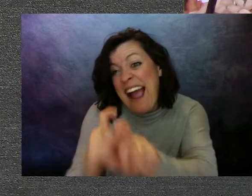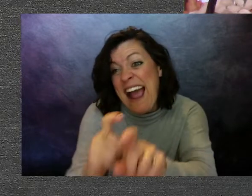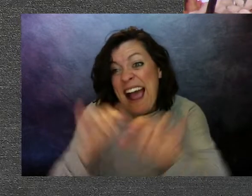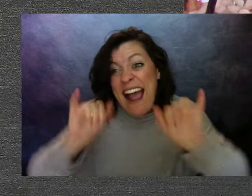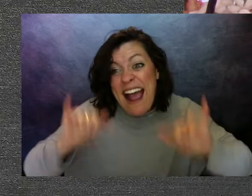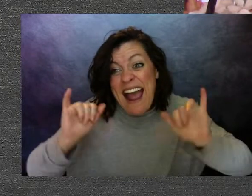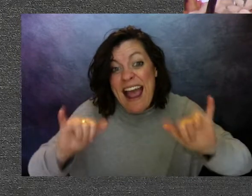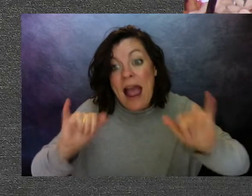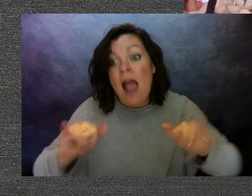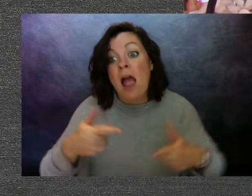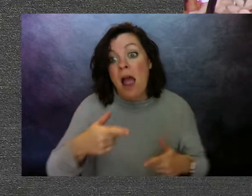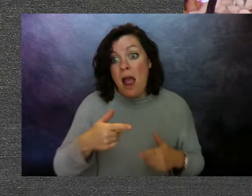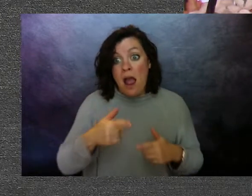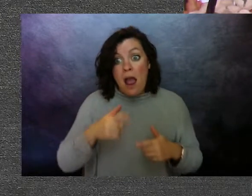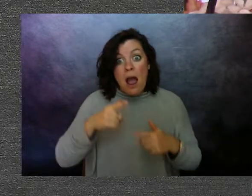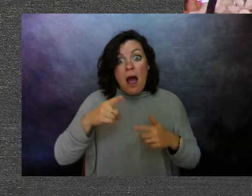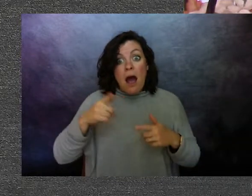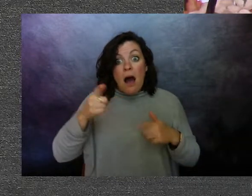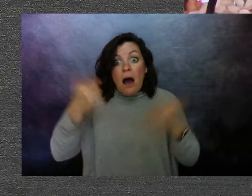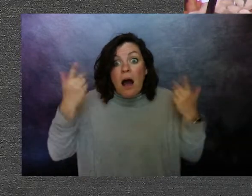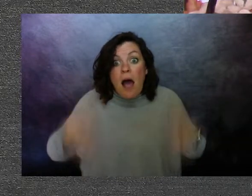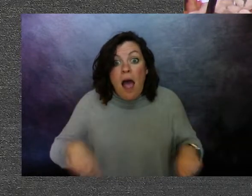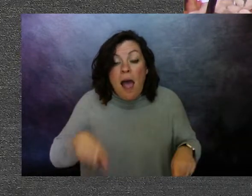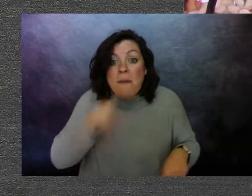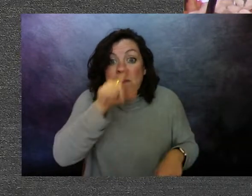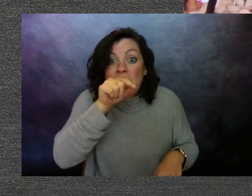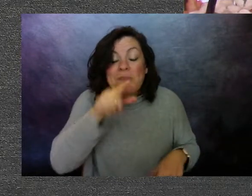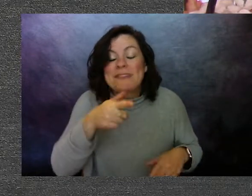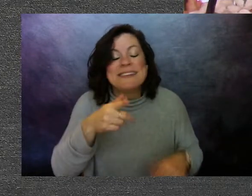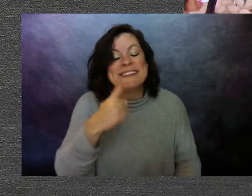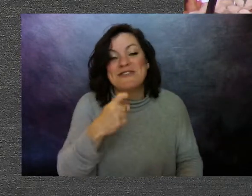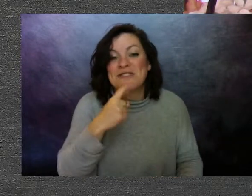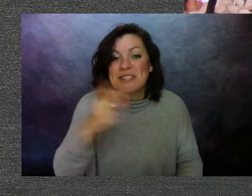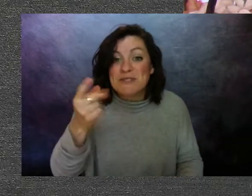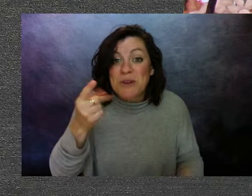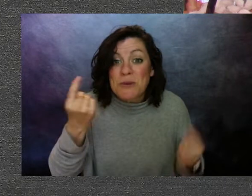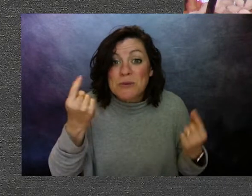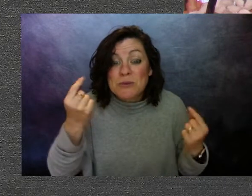He crossed the white line and all the kids cheered. Clifford had scored the touchdown.